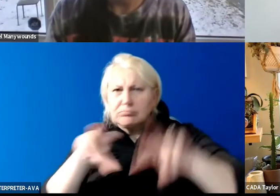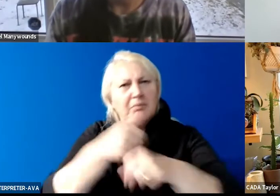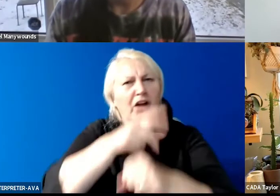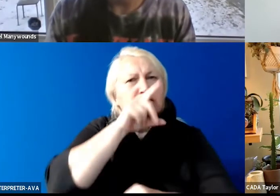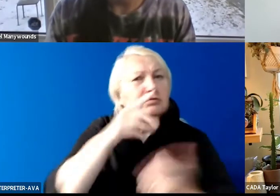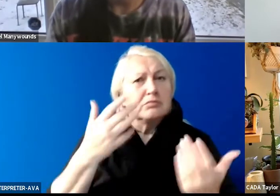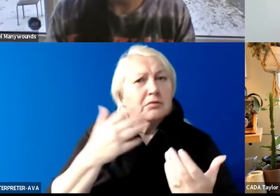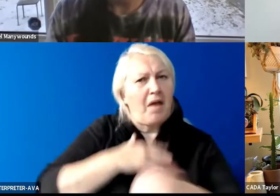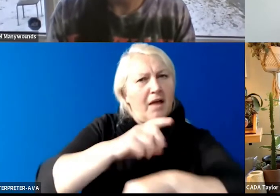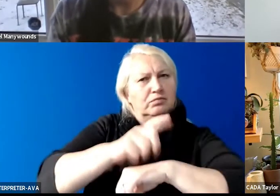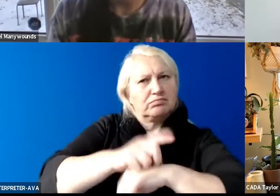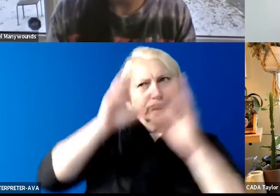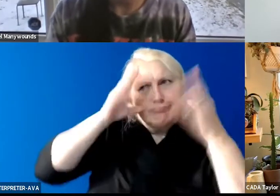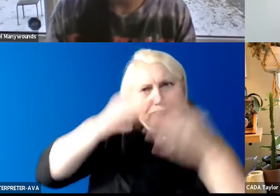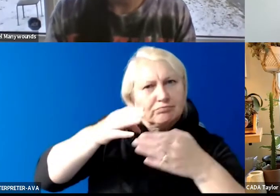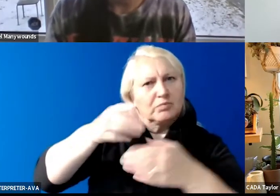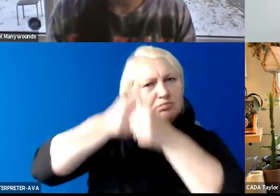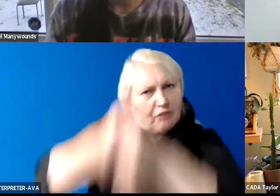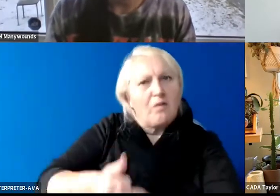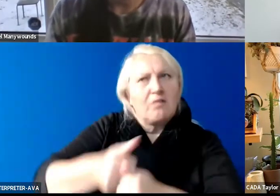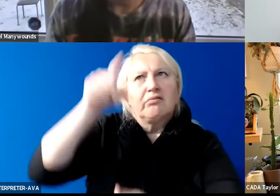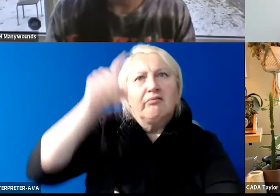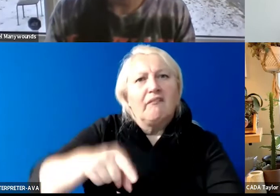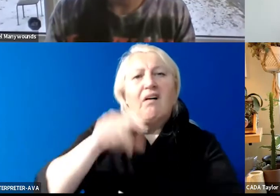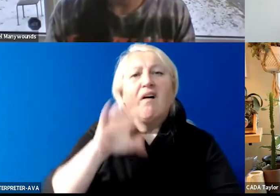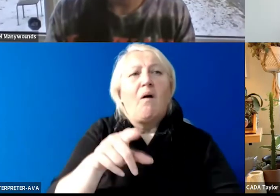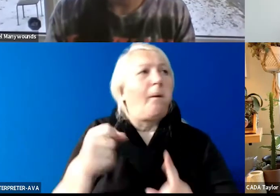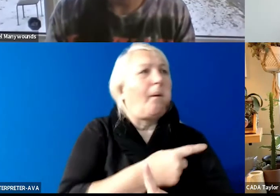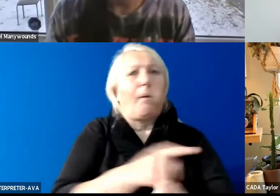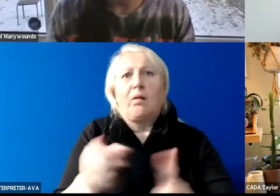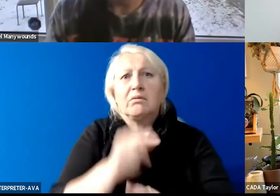any participants who break those agreements will be contacted directly by myself and if necessary,